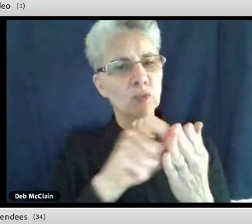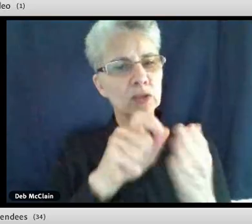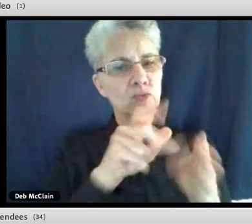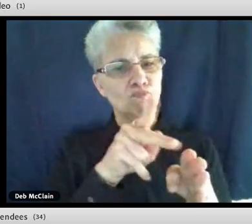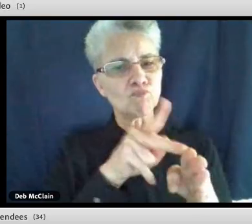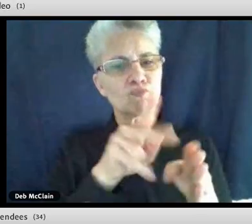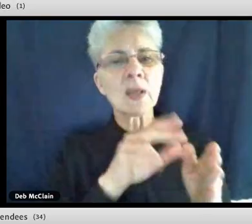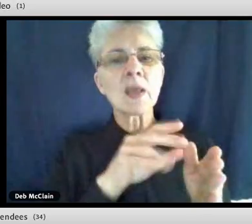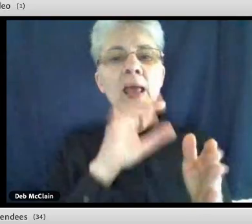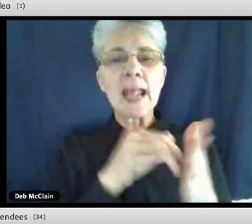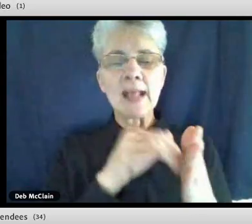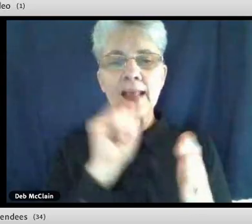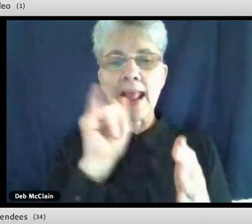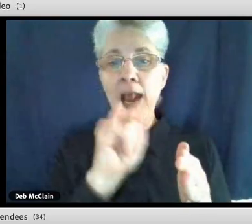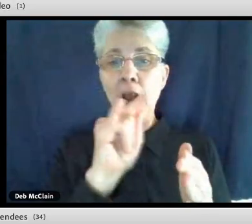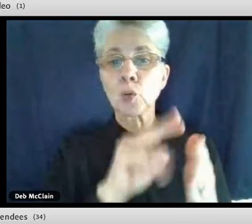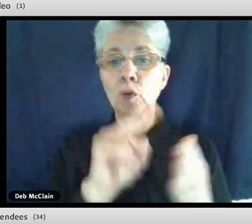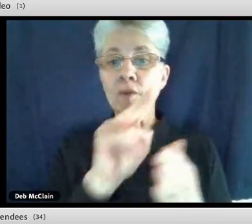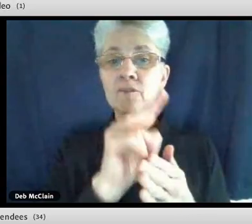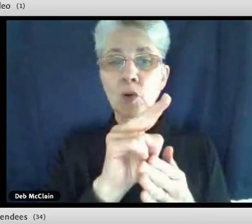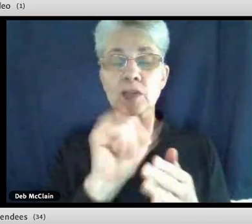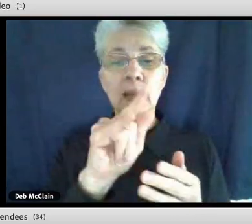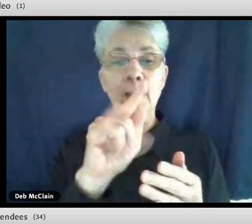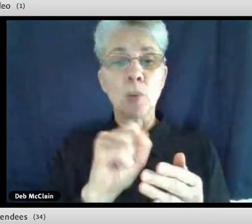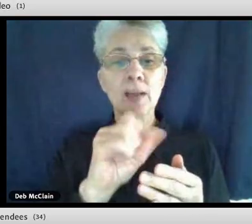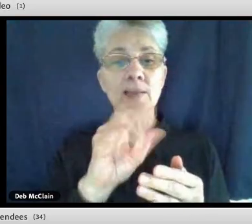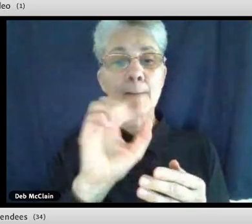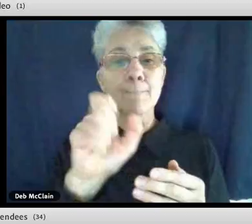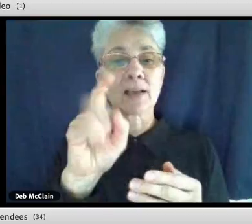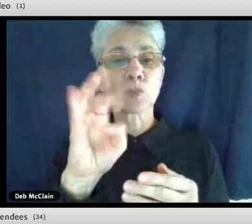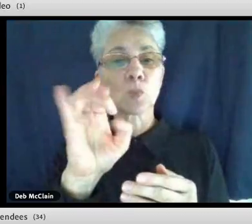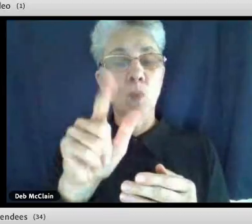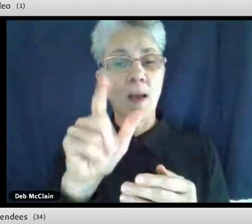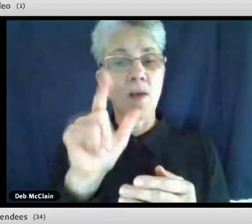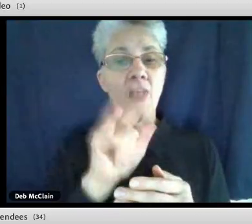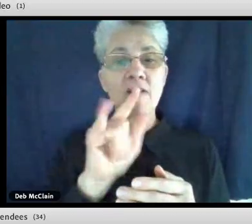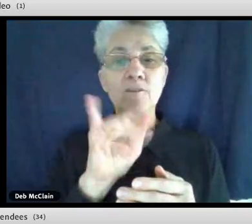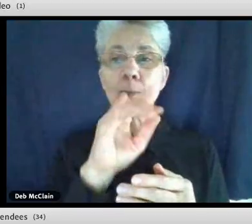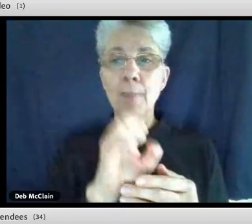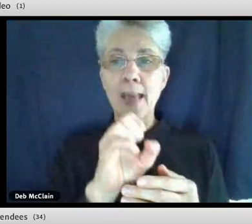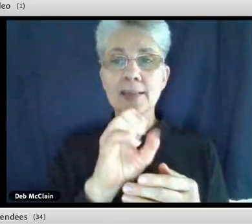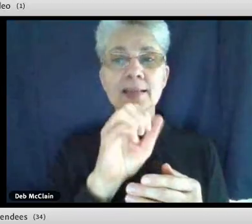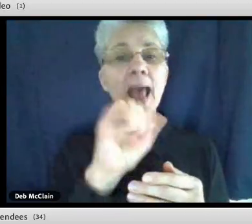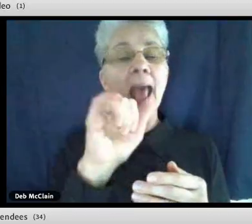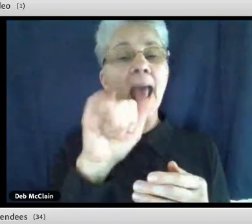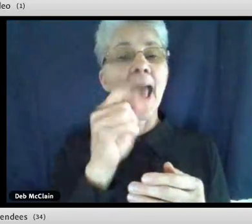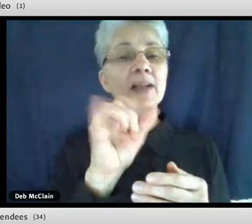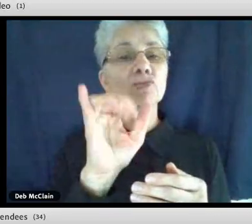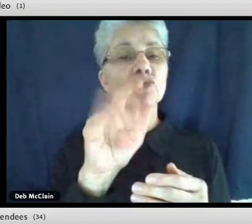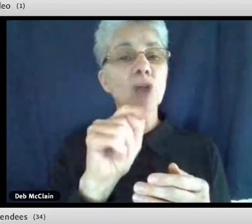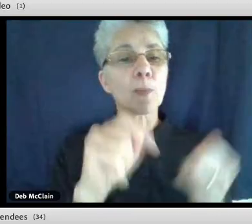at the Air University Press at Maxwell Air Force Base and an adjunct professor for the University of Alabama.